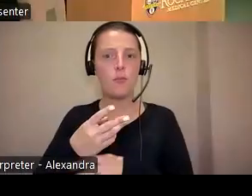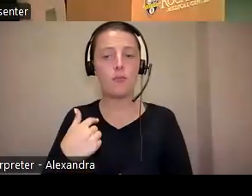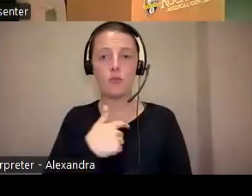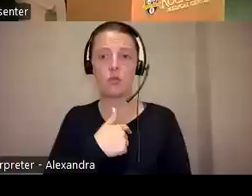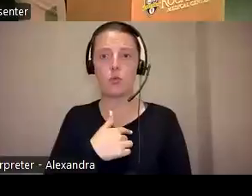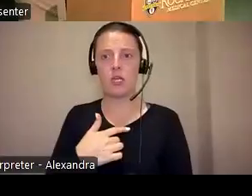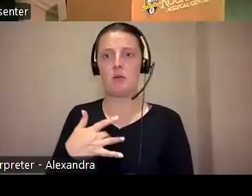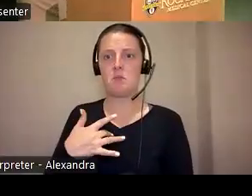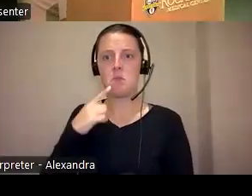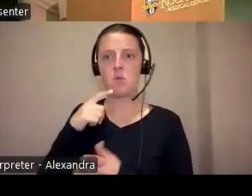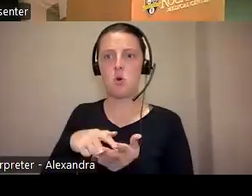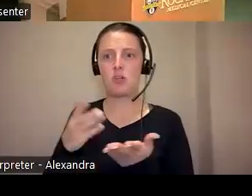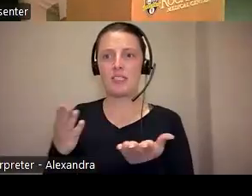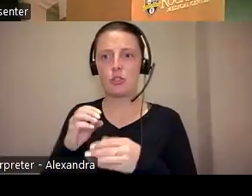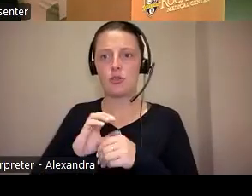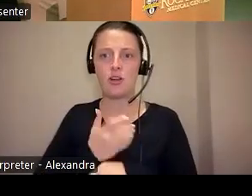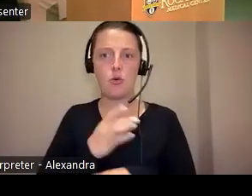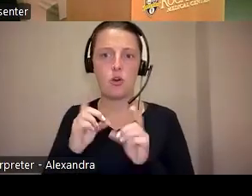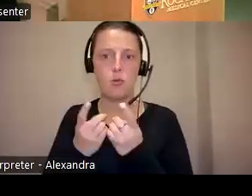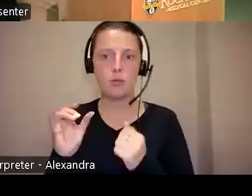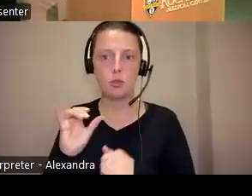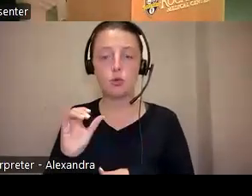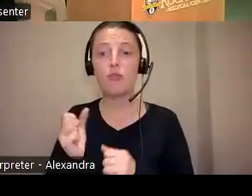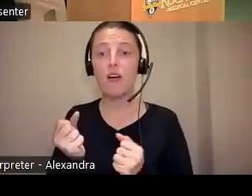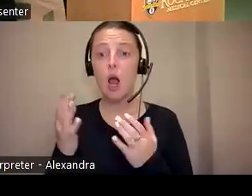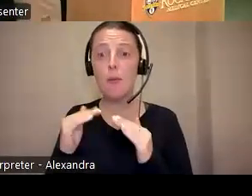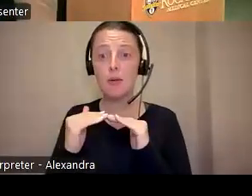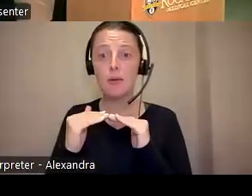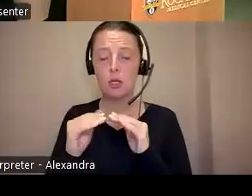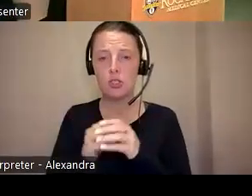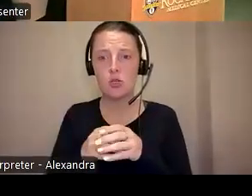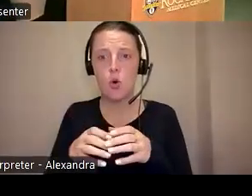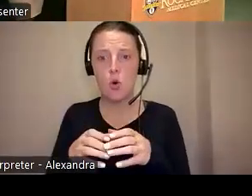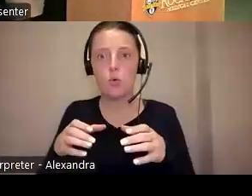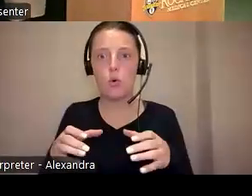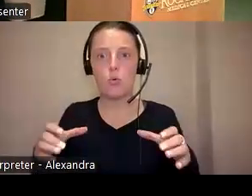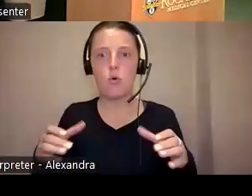number of peers that we have has grown and grown and grown. And Dr. White's going to actually share